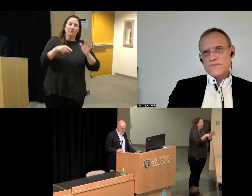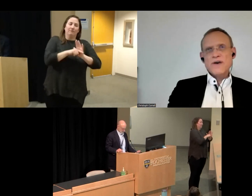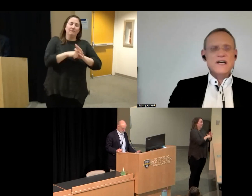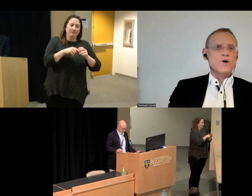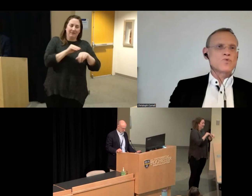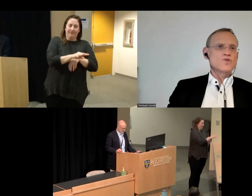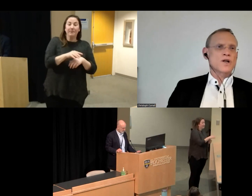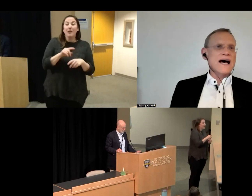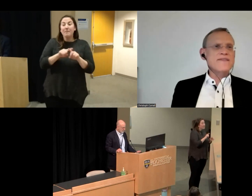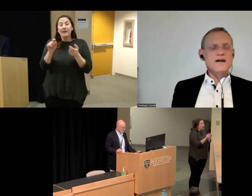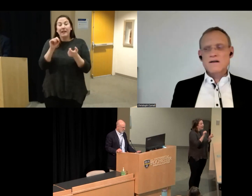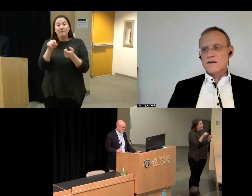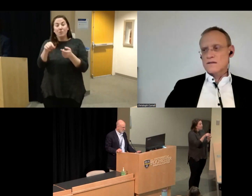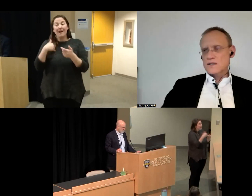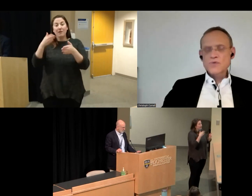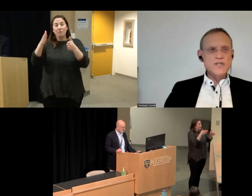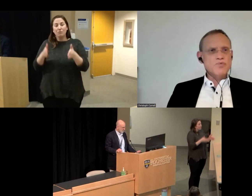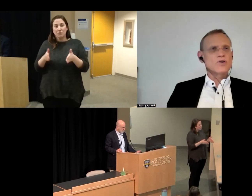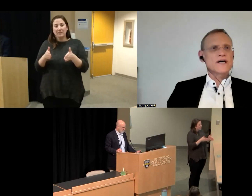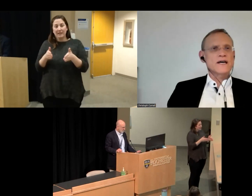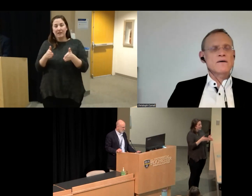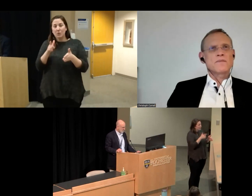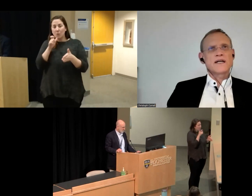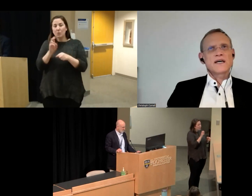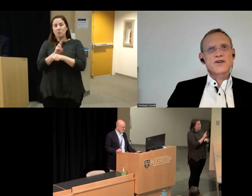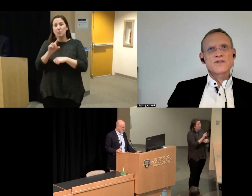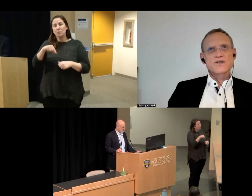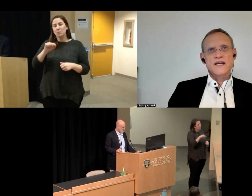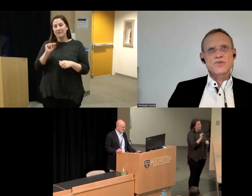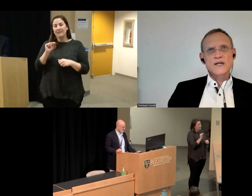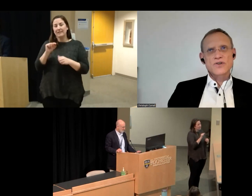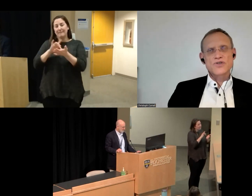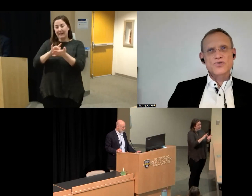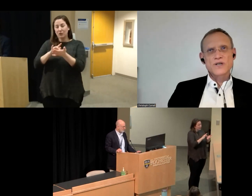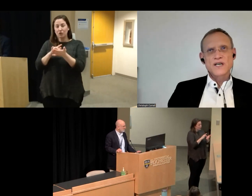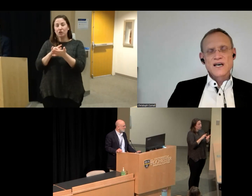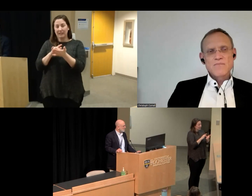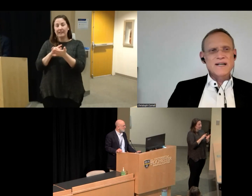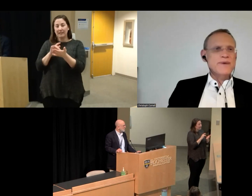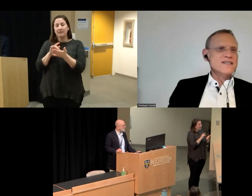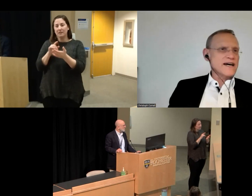If you have someone who's on other QT prolonging medications, then you can also do it but a